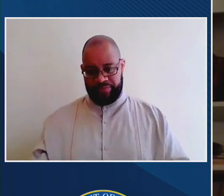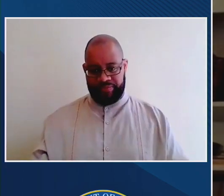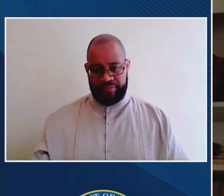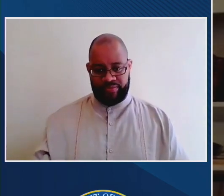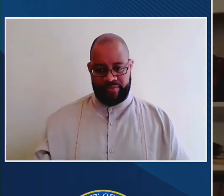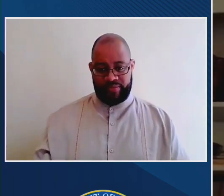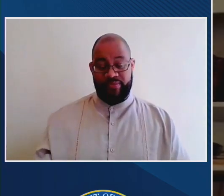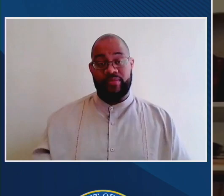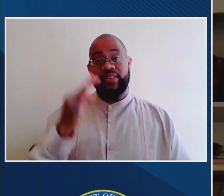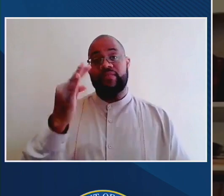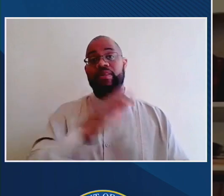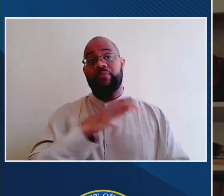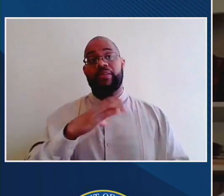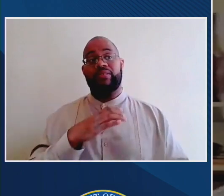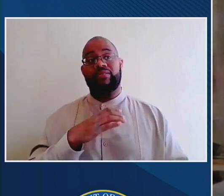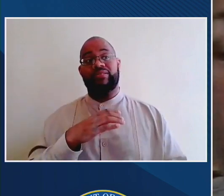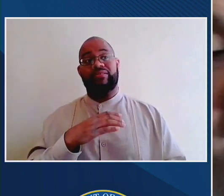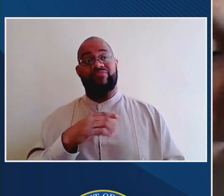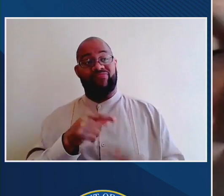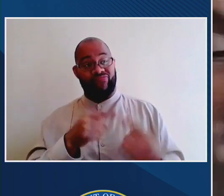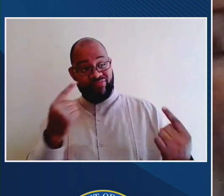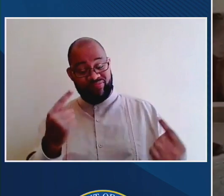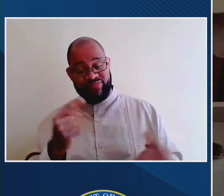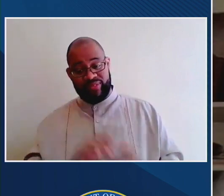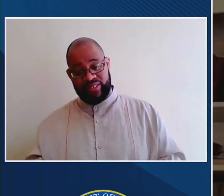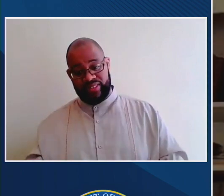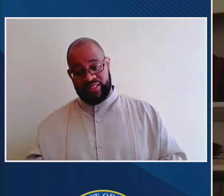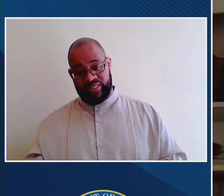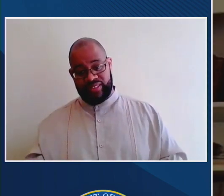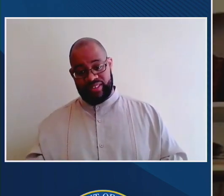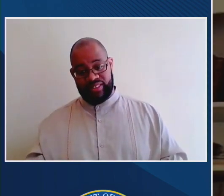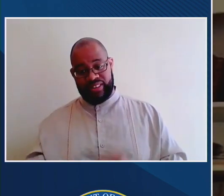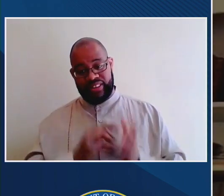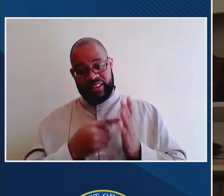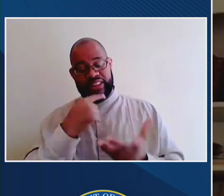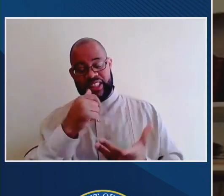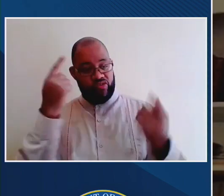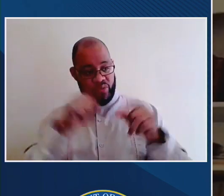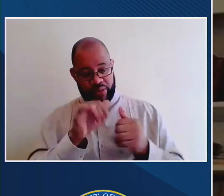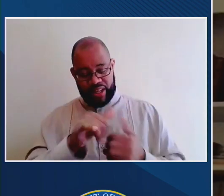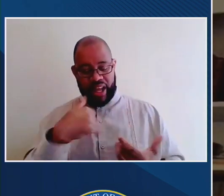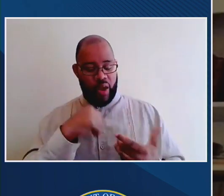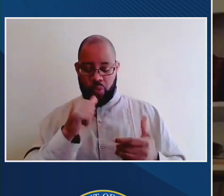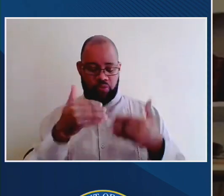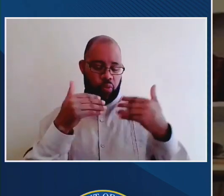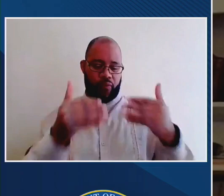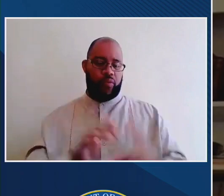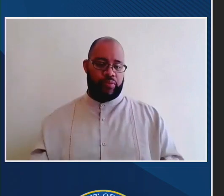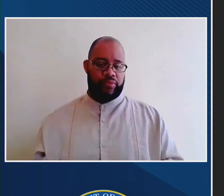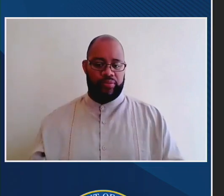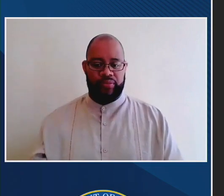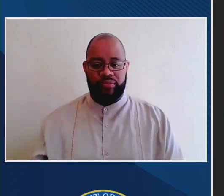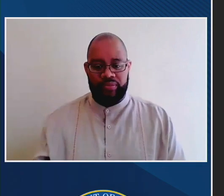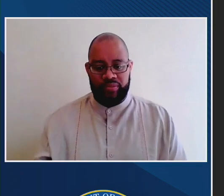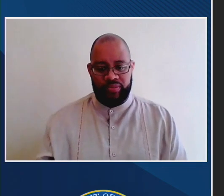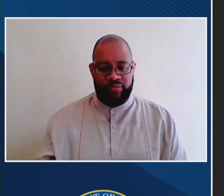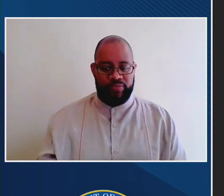opposed to it and votes and indicates they do not agree with it, then it won't go forward. Thank you. Robyn?